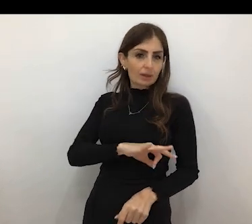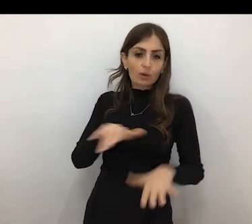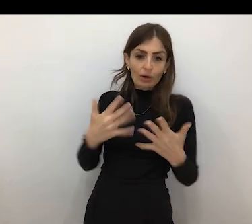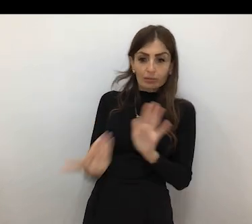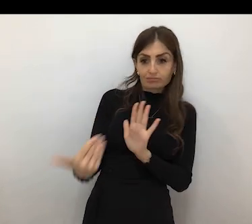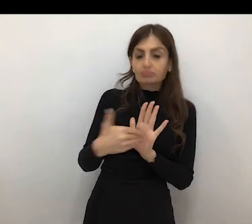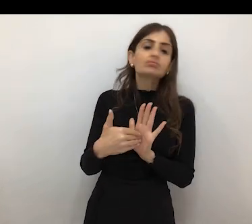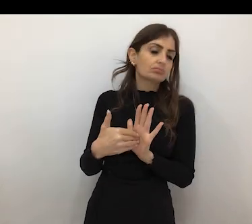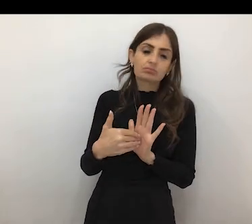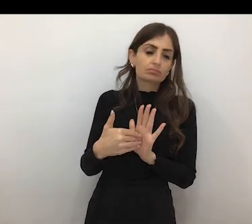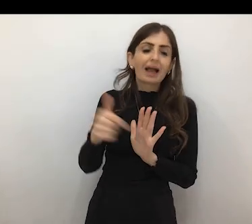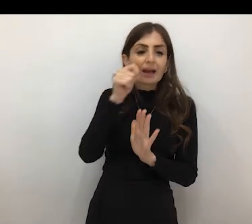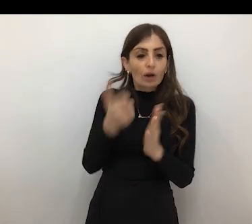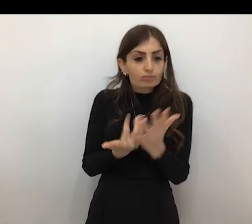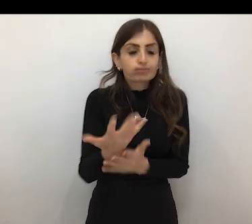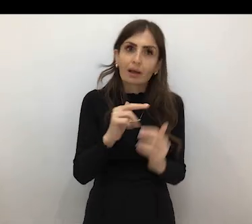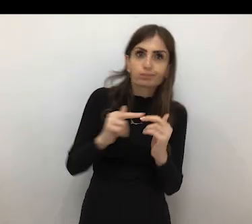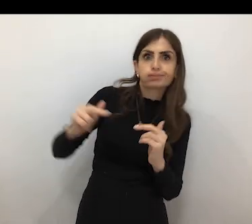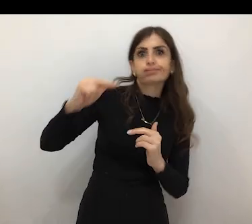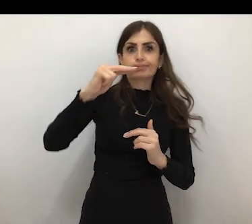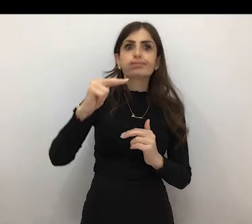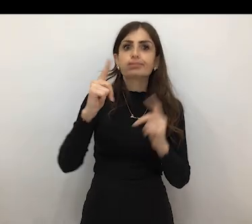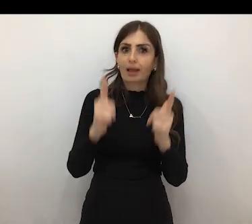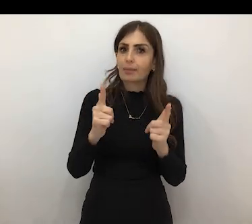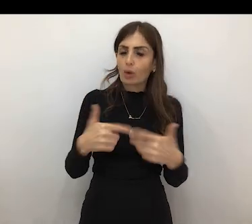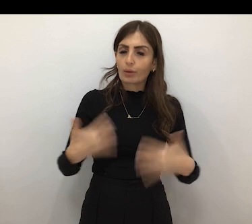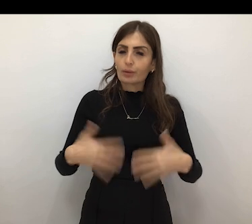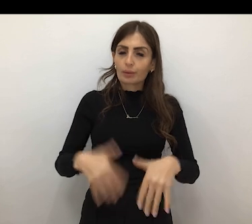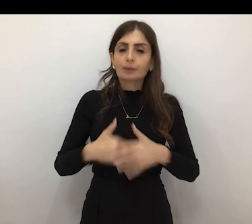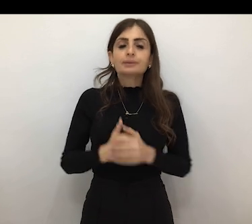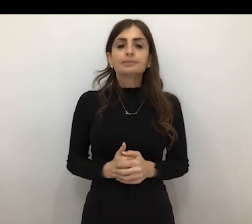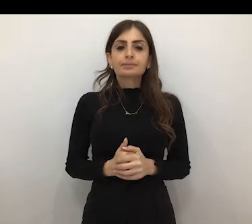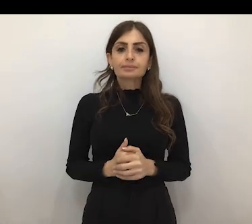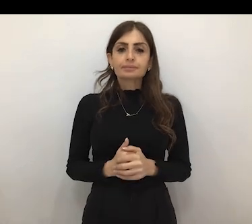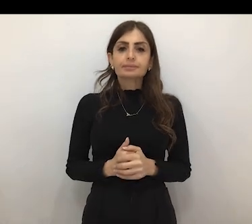and that all costs associated with export have risen significantly in the last few years.